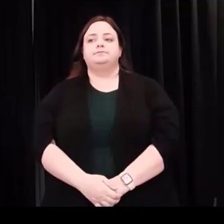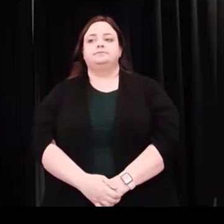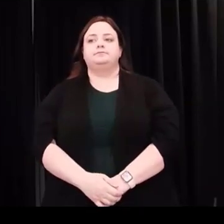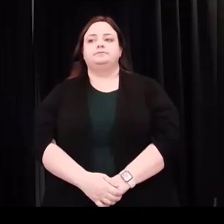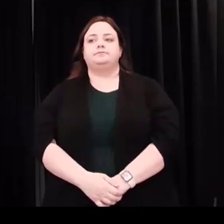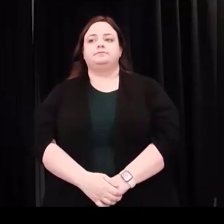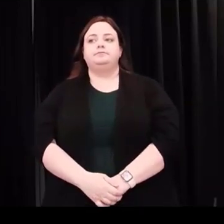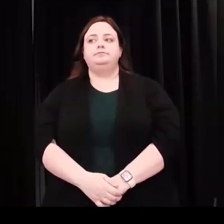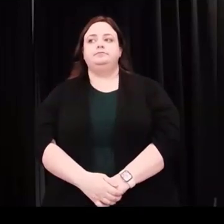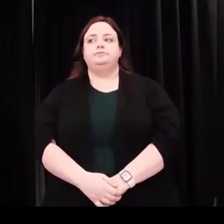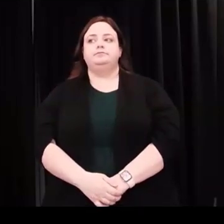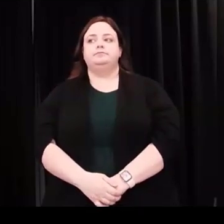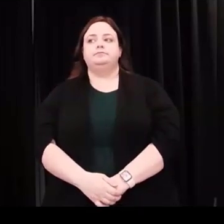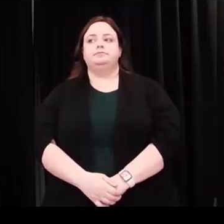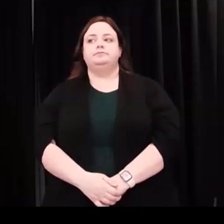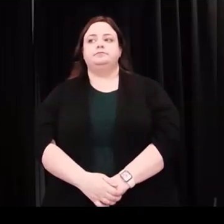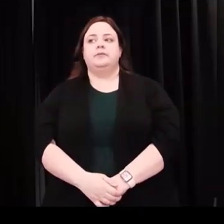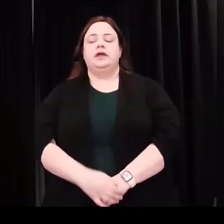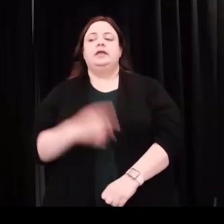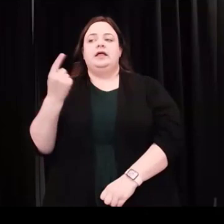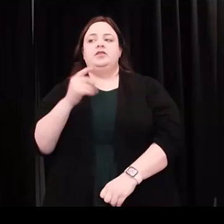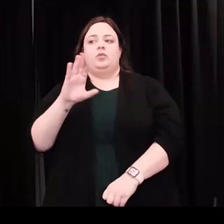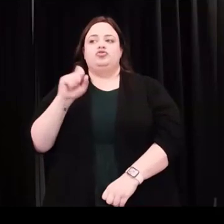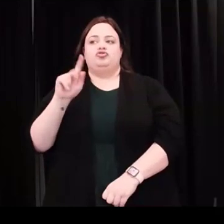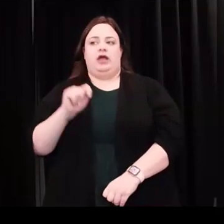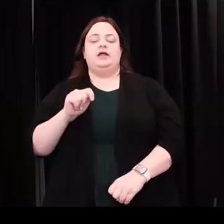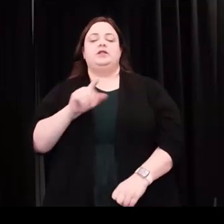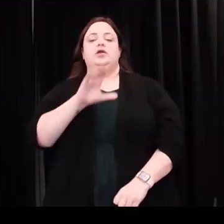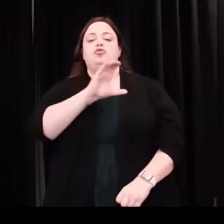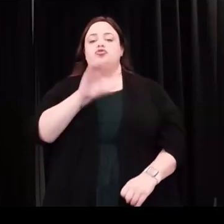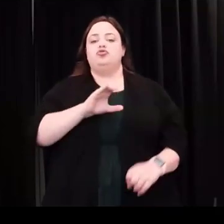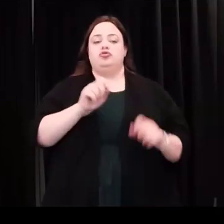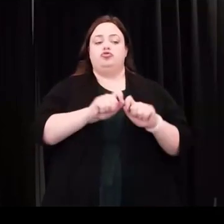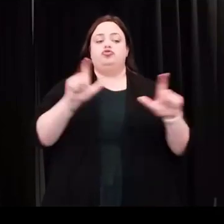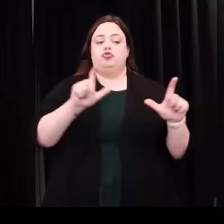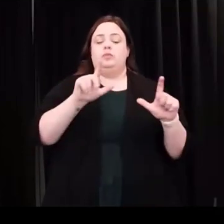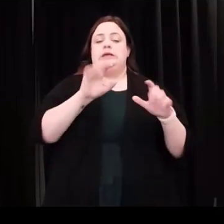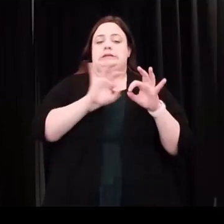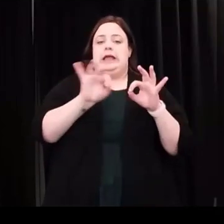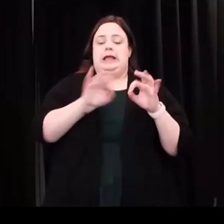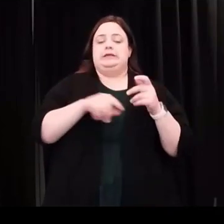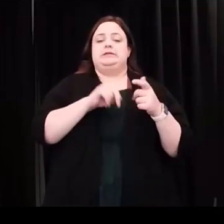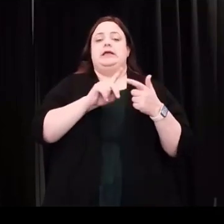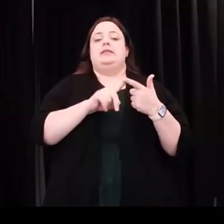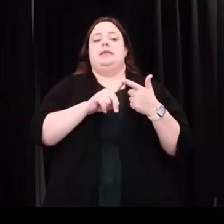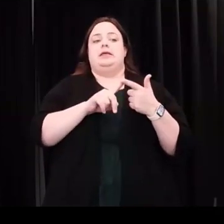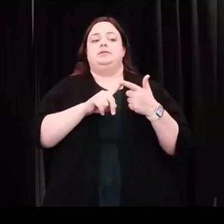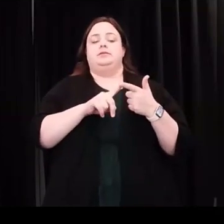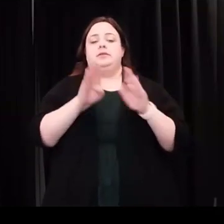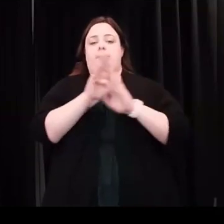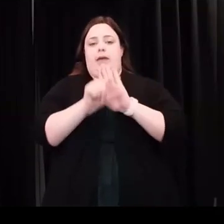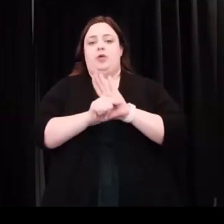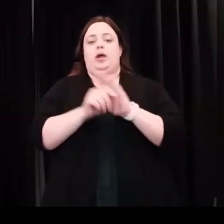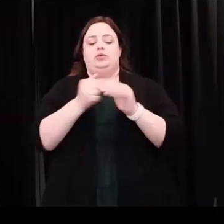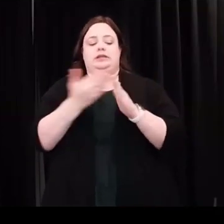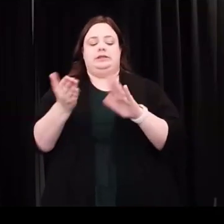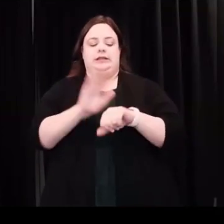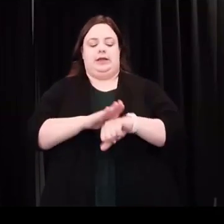Yeah that mirrors what someone on chat said as well. Zoom text with maybe a dark background would work for him.